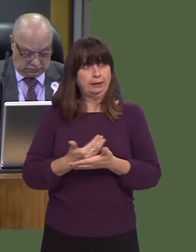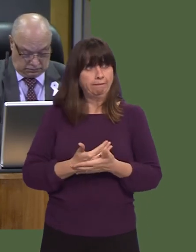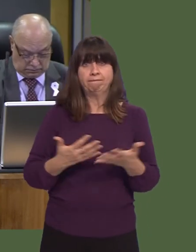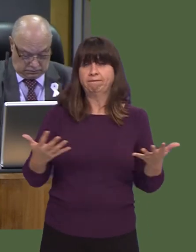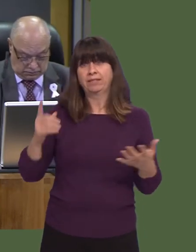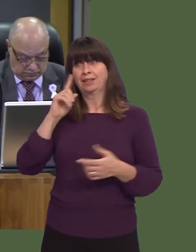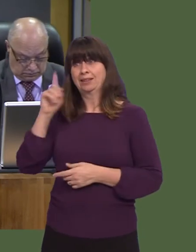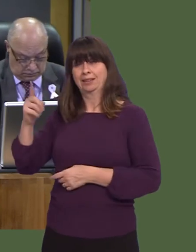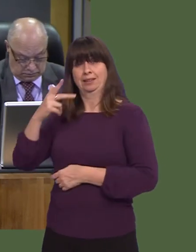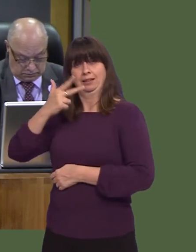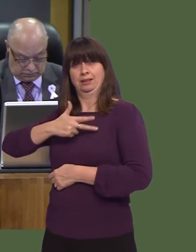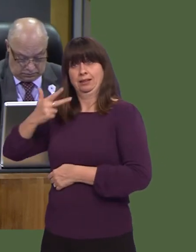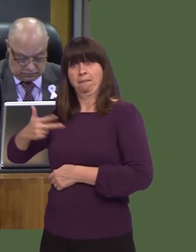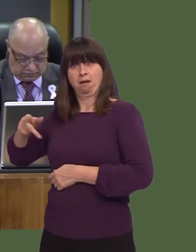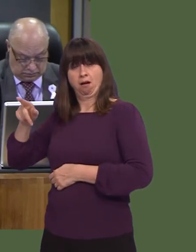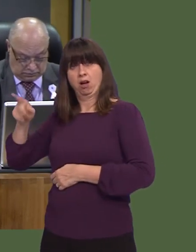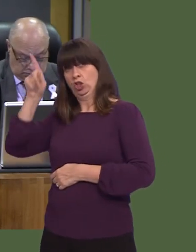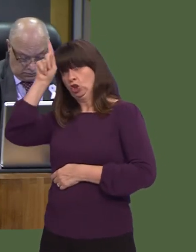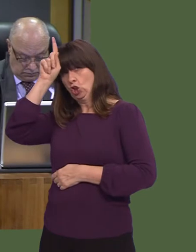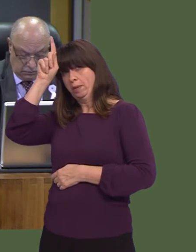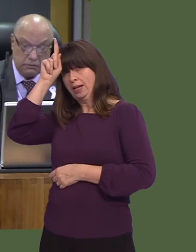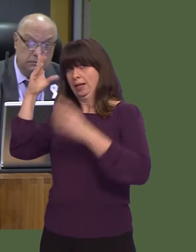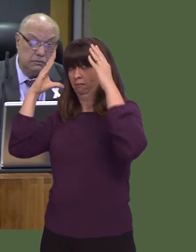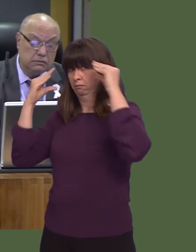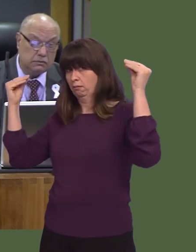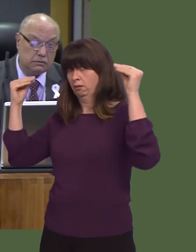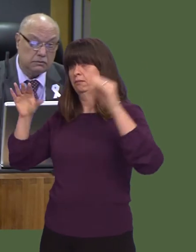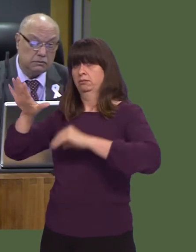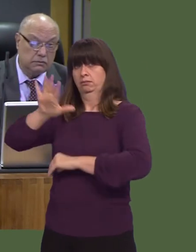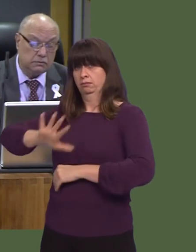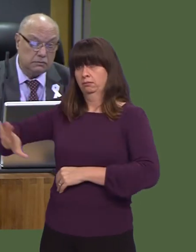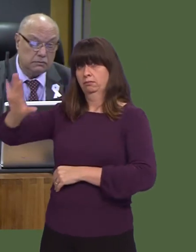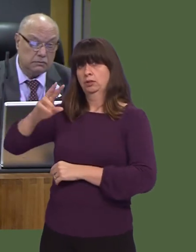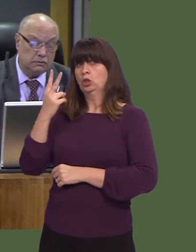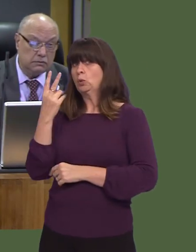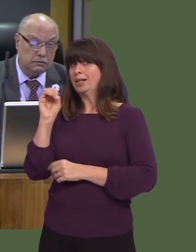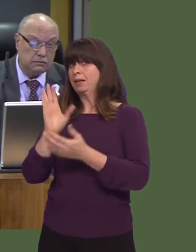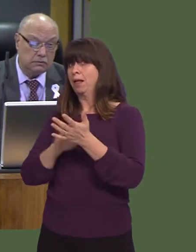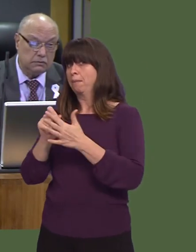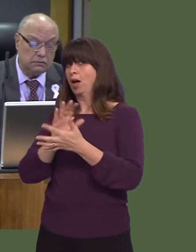Netherlands, Germany and Denmark, where you have 20 mph zones in urban areas in much greater